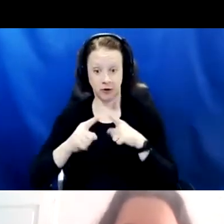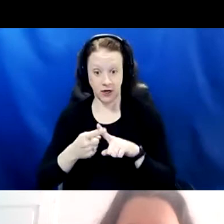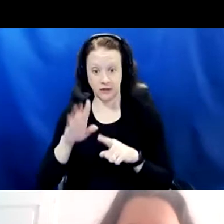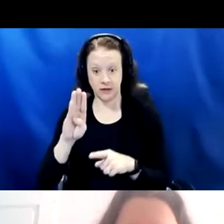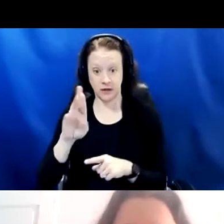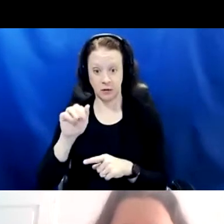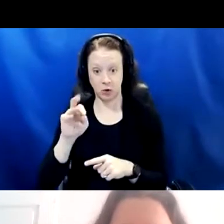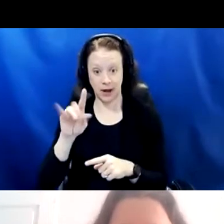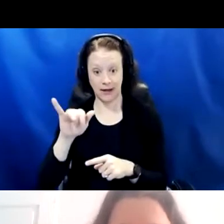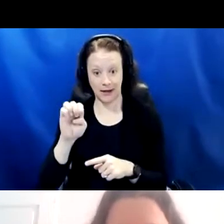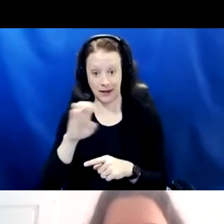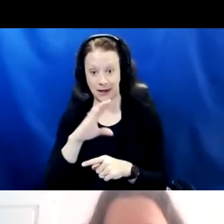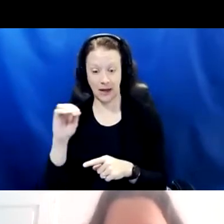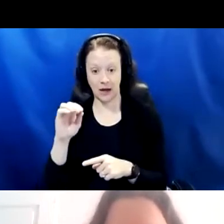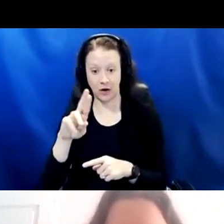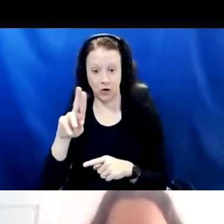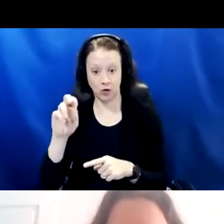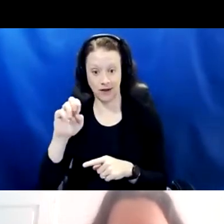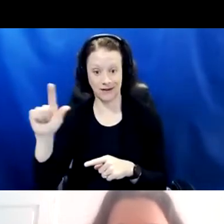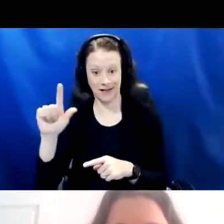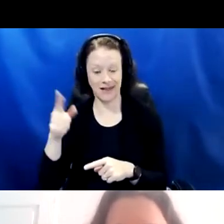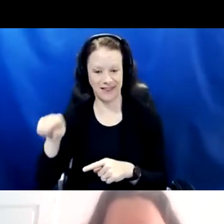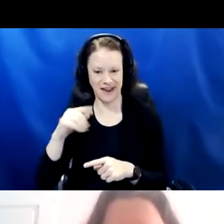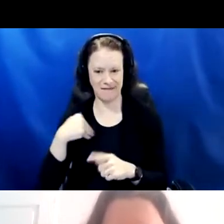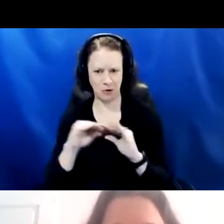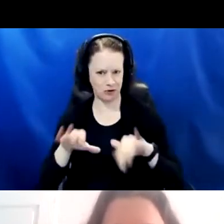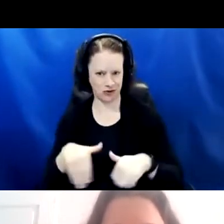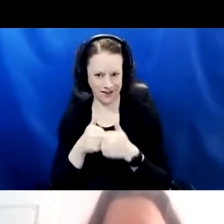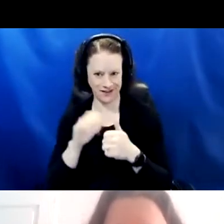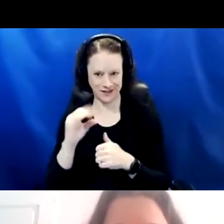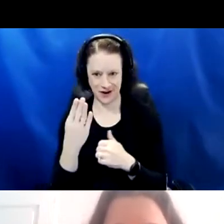the more challenging job of letting you know how things may